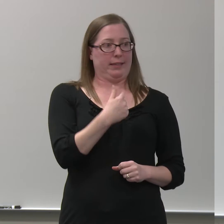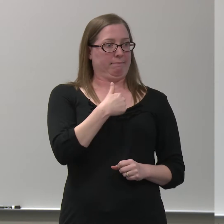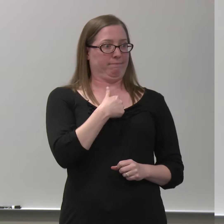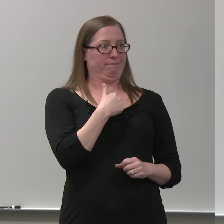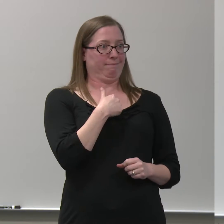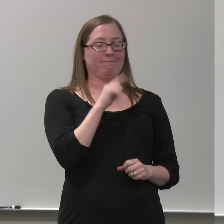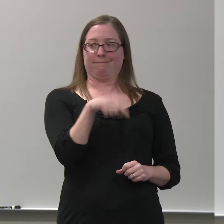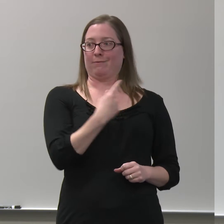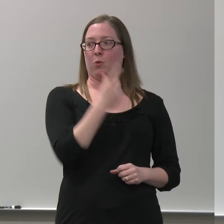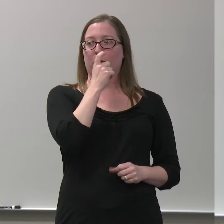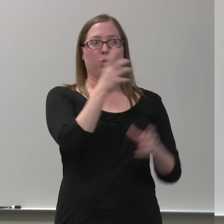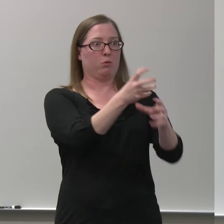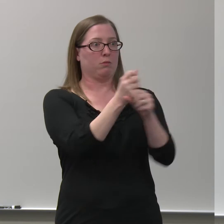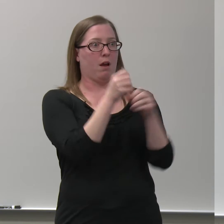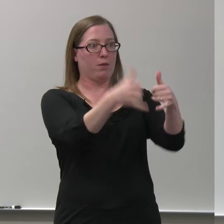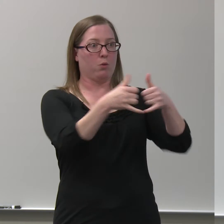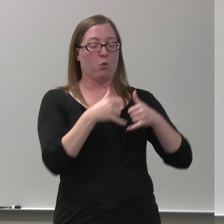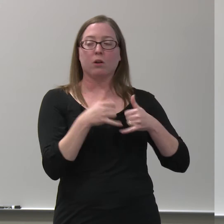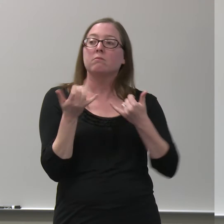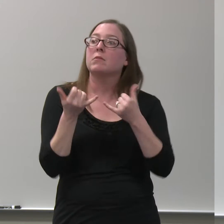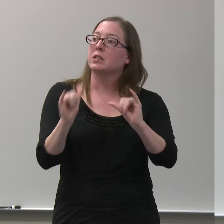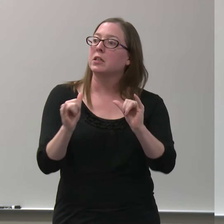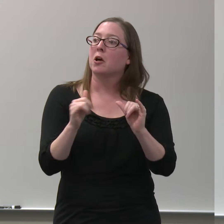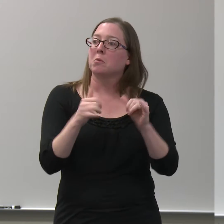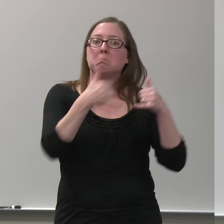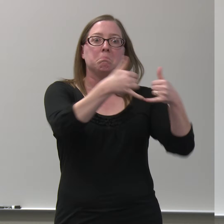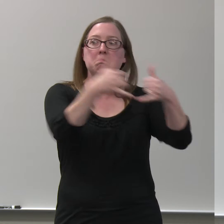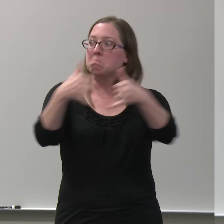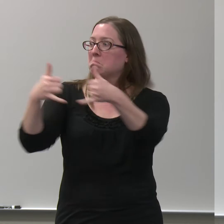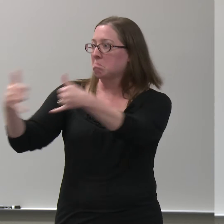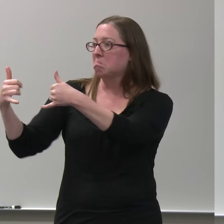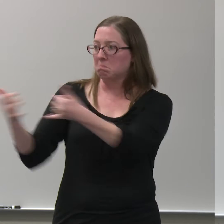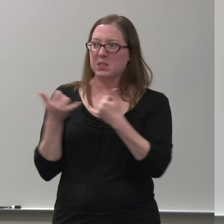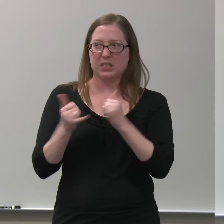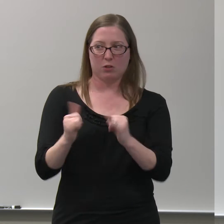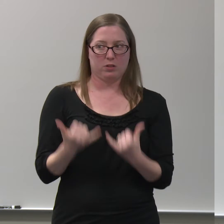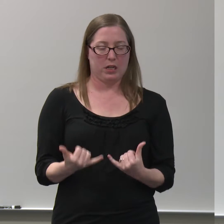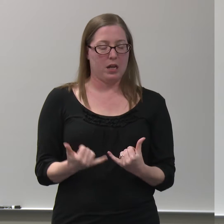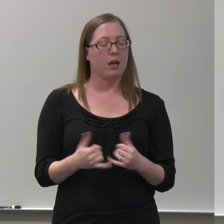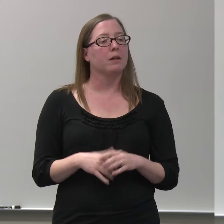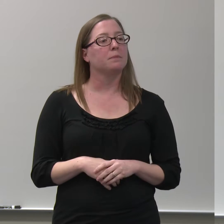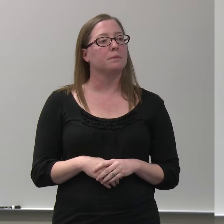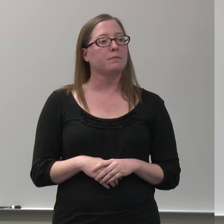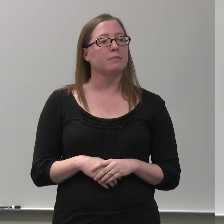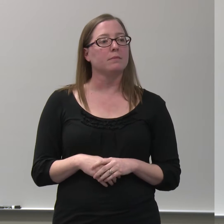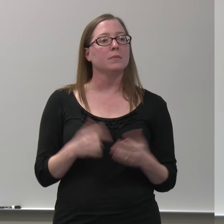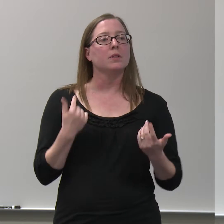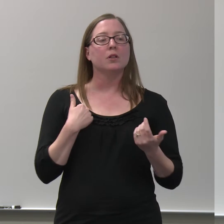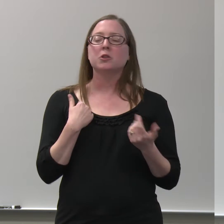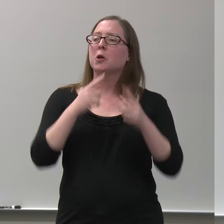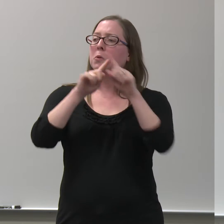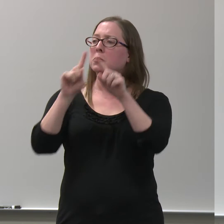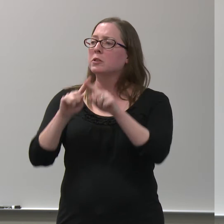It's still a very prestigious foundation, so I decided after looking at a lot of schools